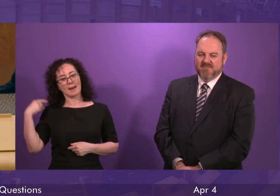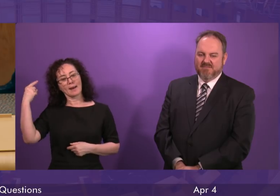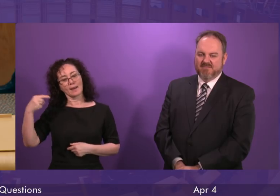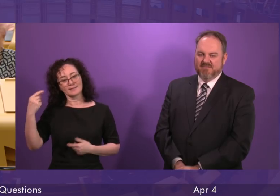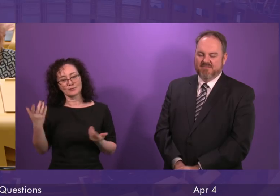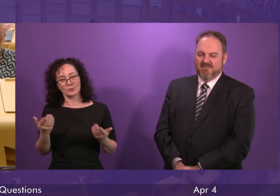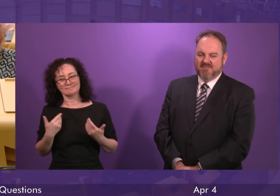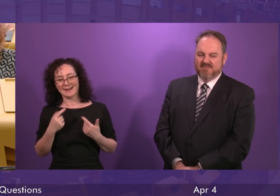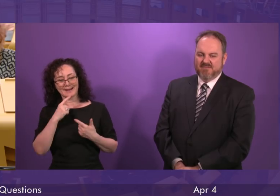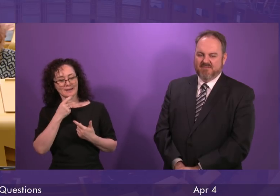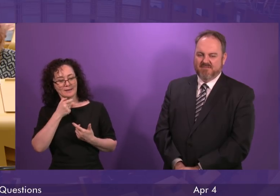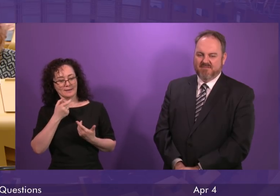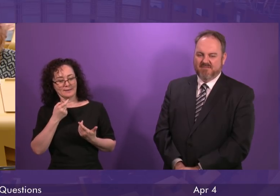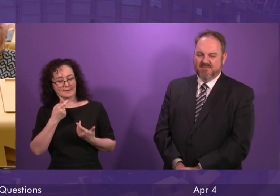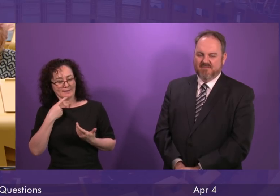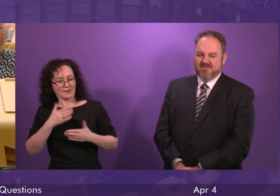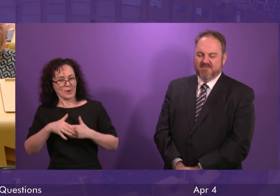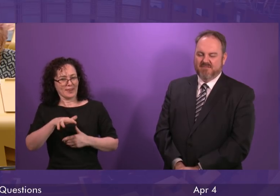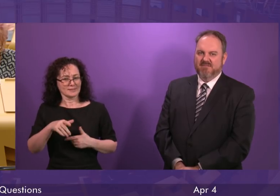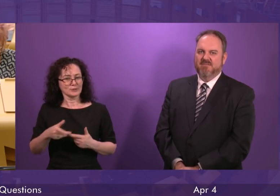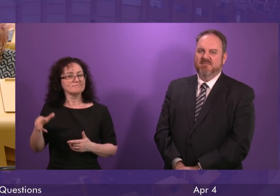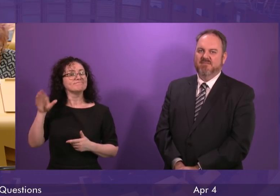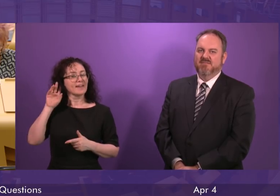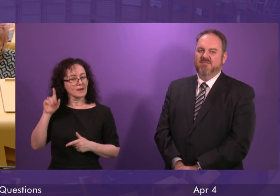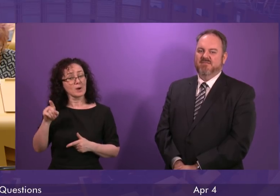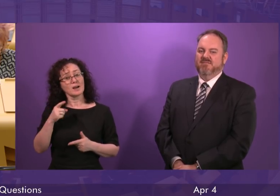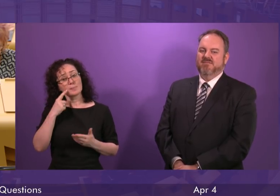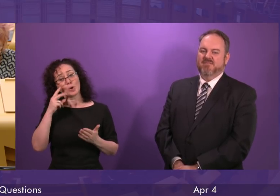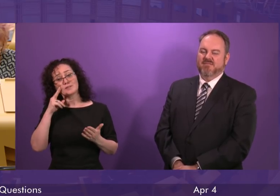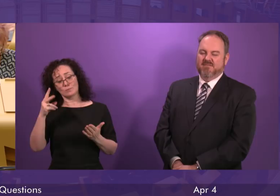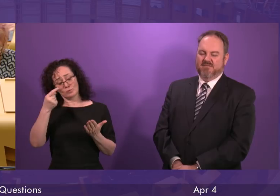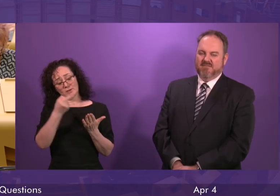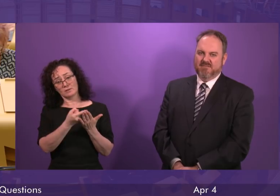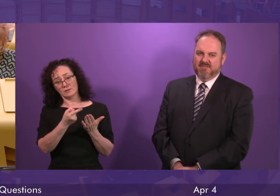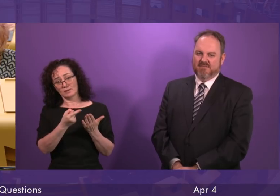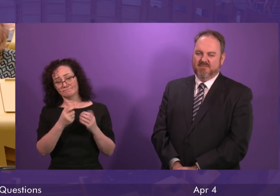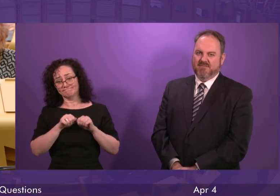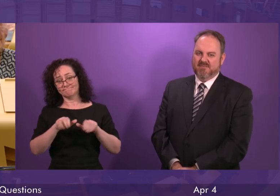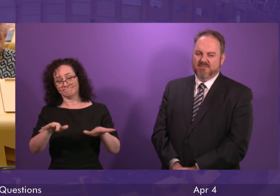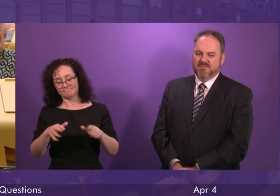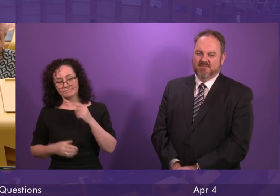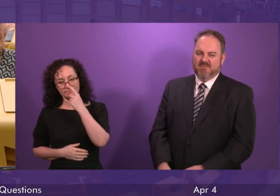did not hear the comments; I have seen them as reported. As far as I am concerned, the